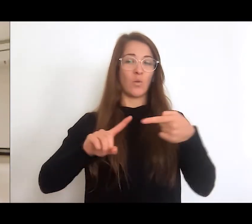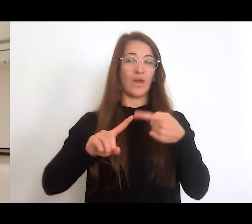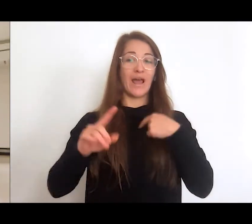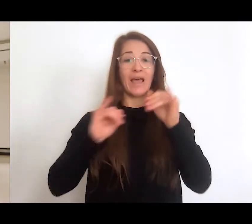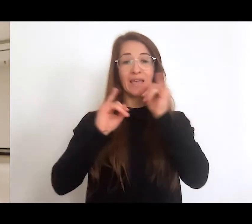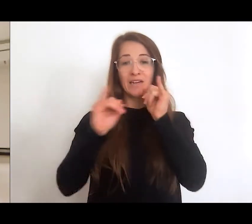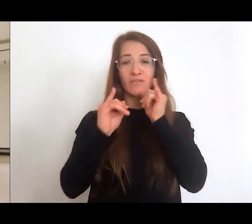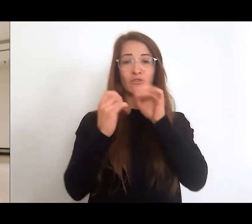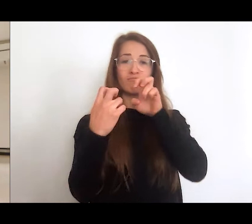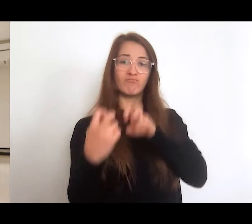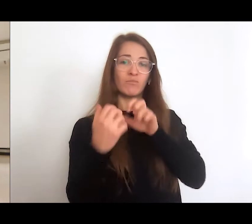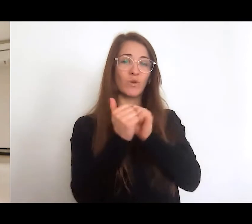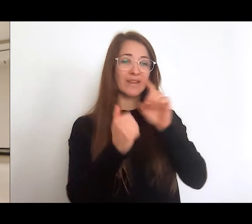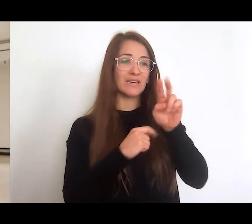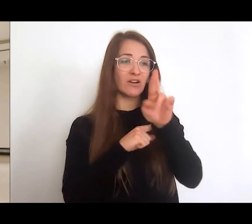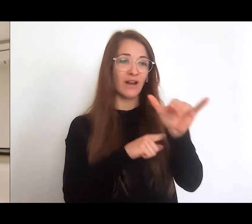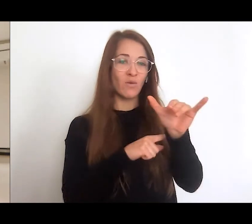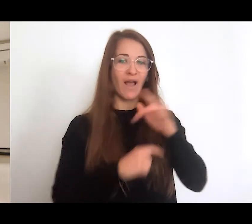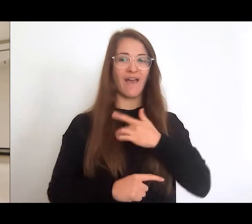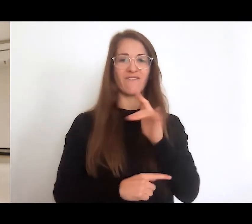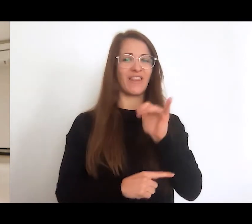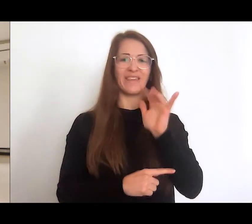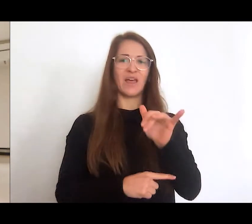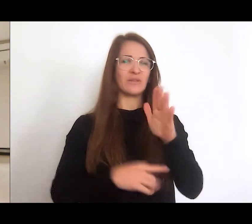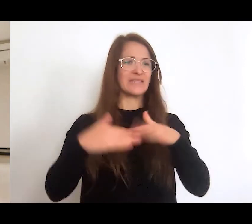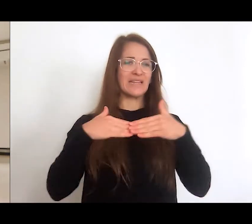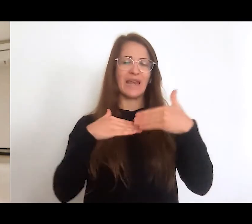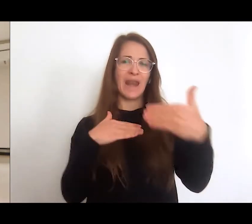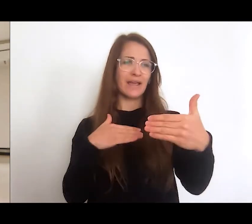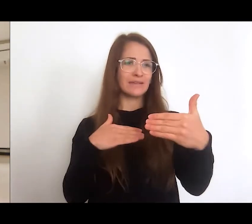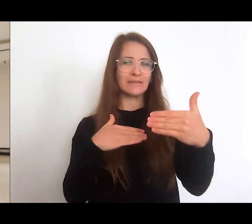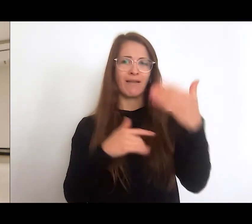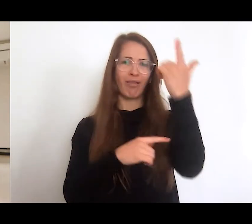SO WHEN I INTERVIEWED AT DRNY, I